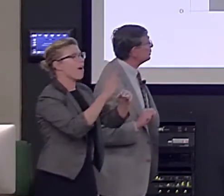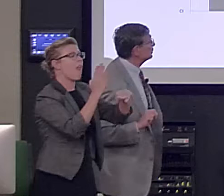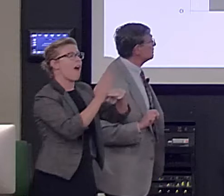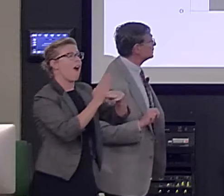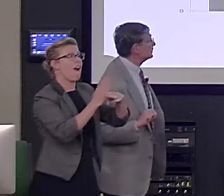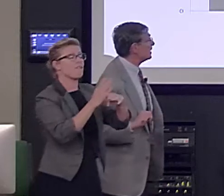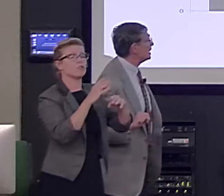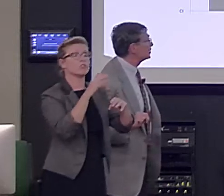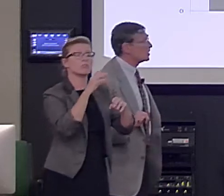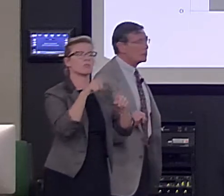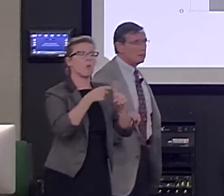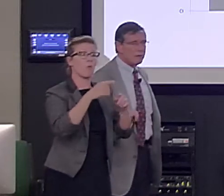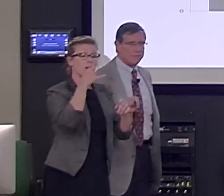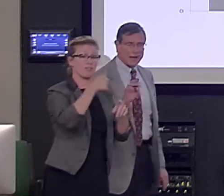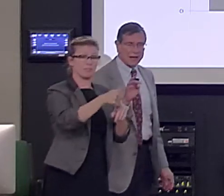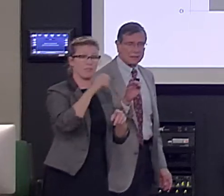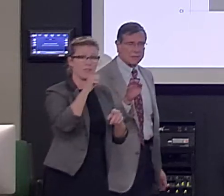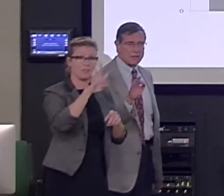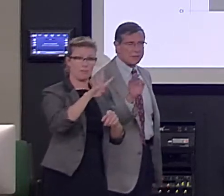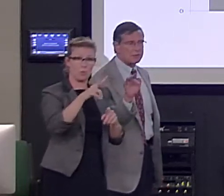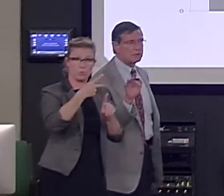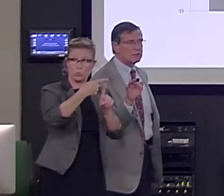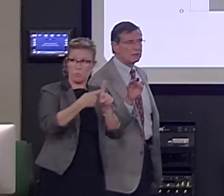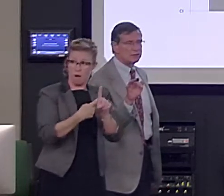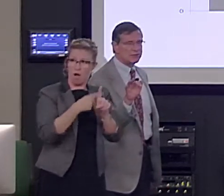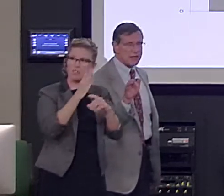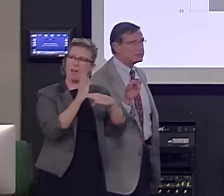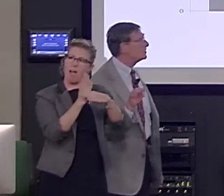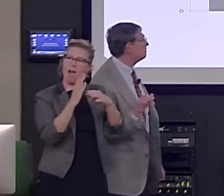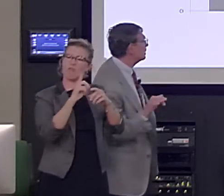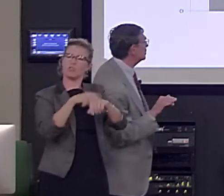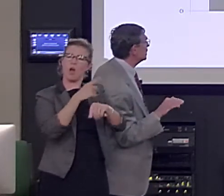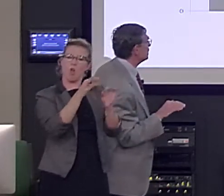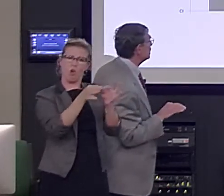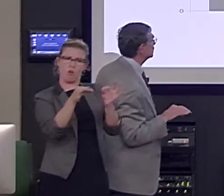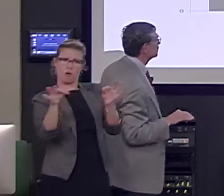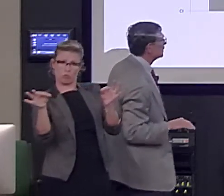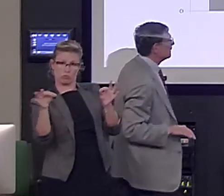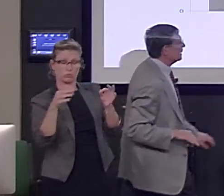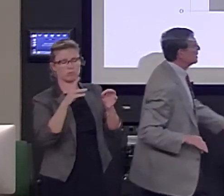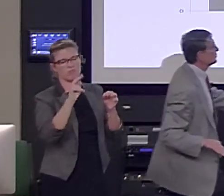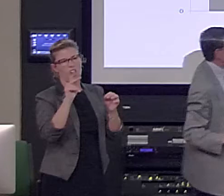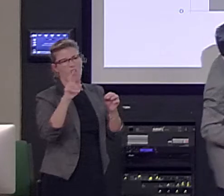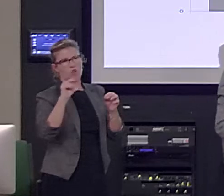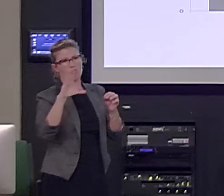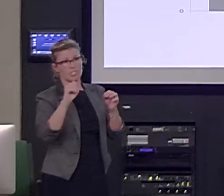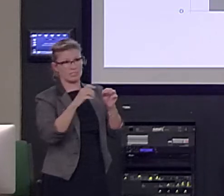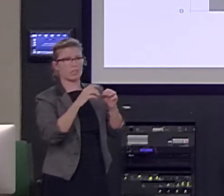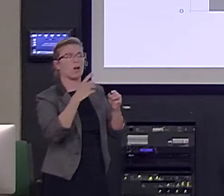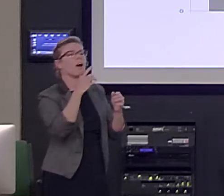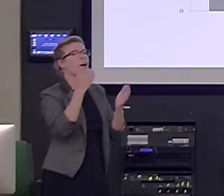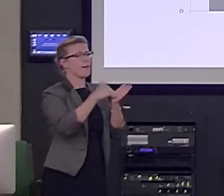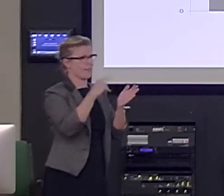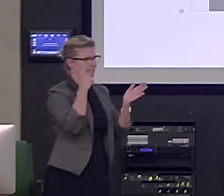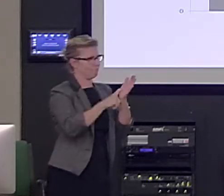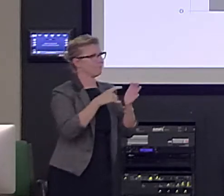at 42 months of age, we found another sensitive period here. Here is the community controls.